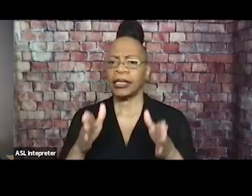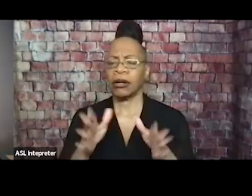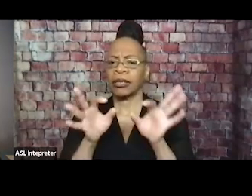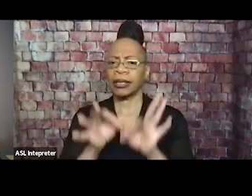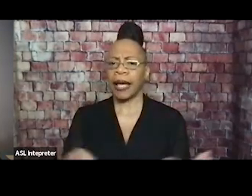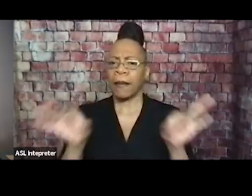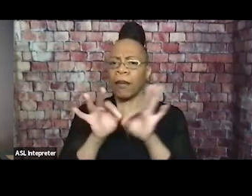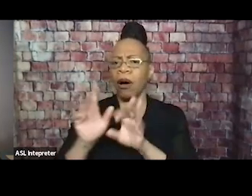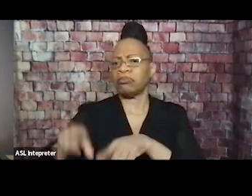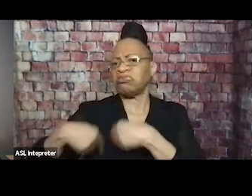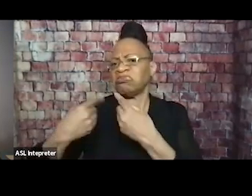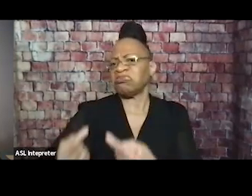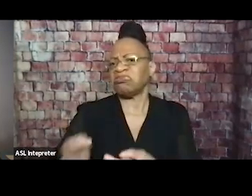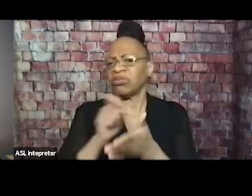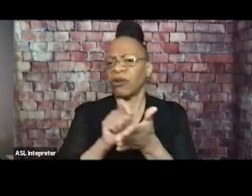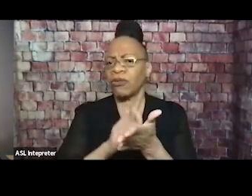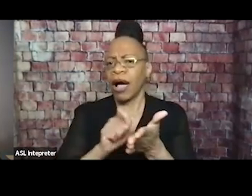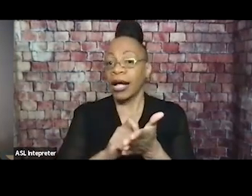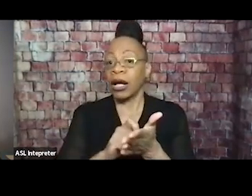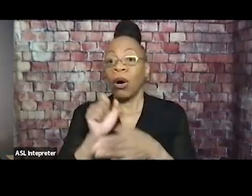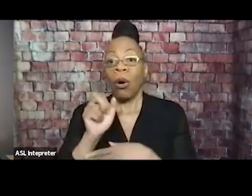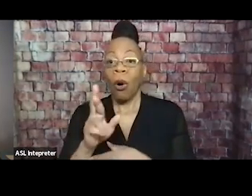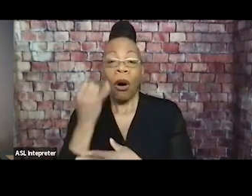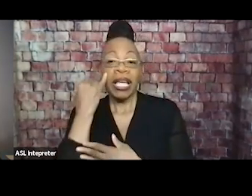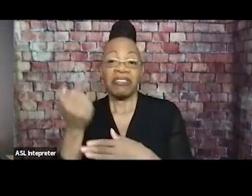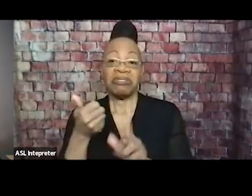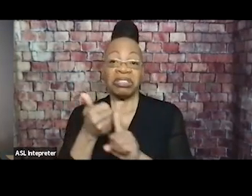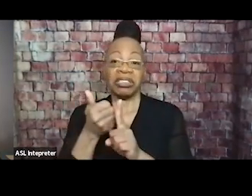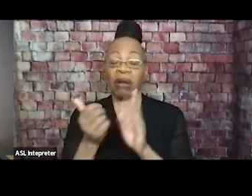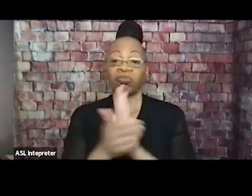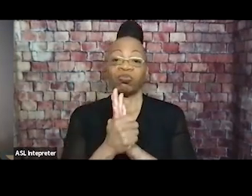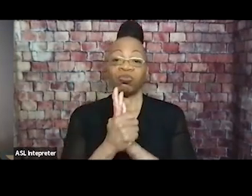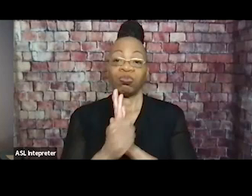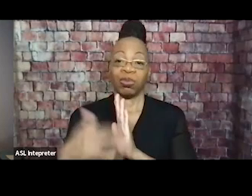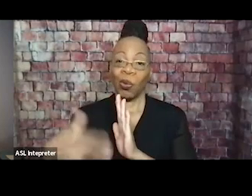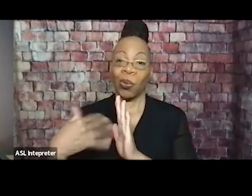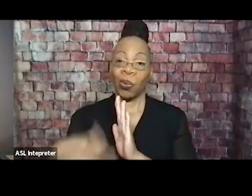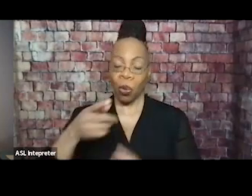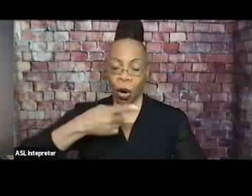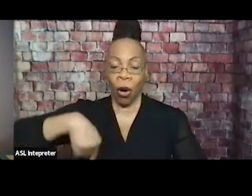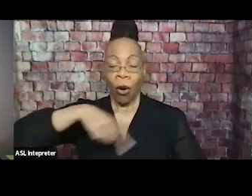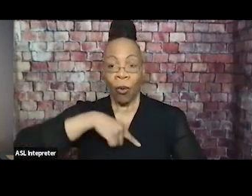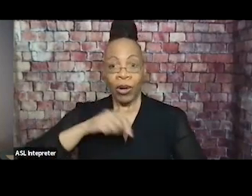And even if you're a seasoned SOAR caseworker and have done many in the past, we can definitely reach,